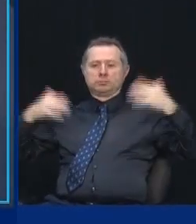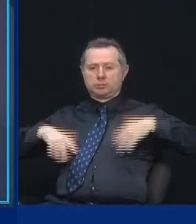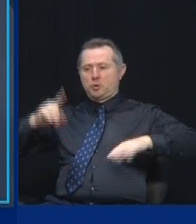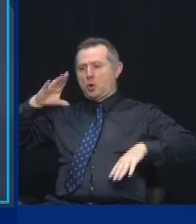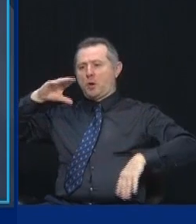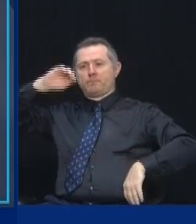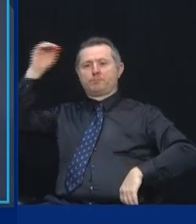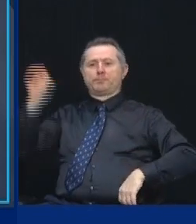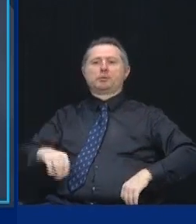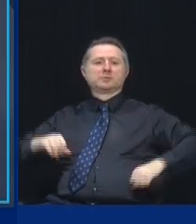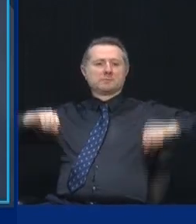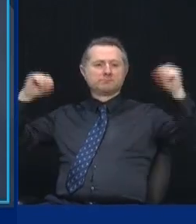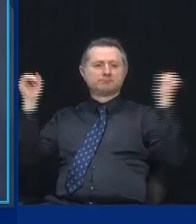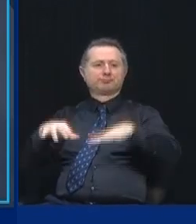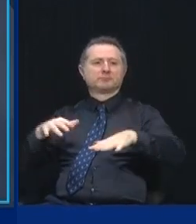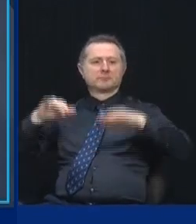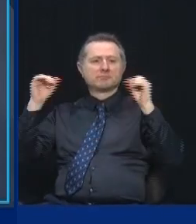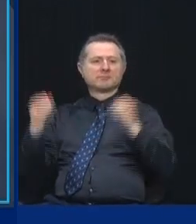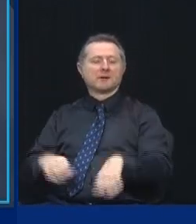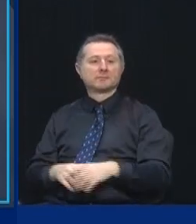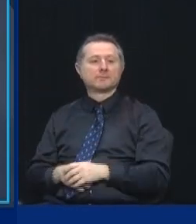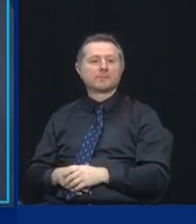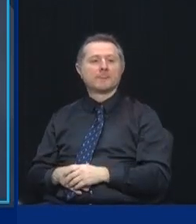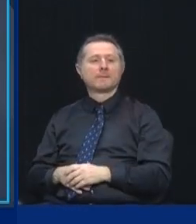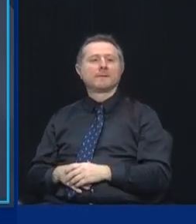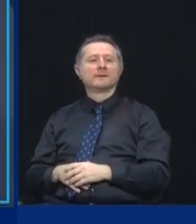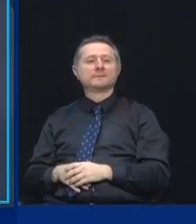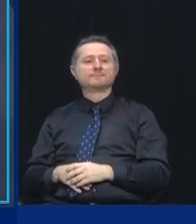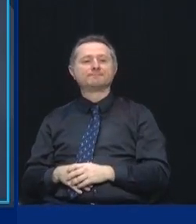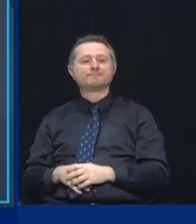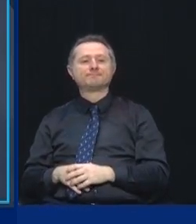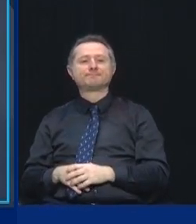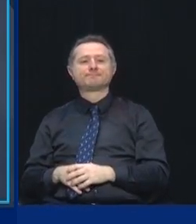ET CETERA. NO CAPACITY RESTRICTIONS ON ALL